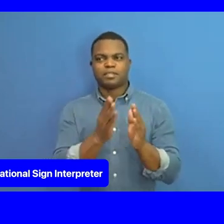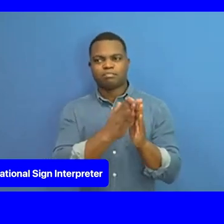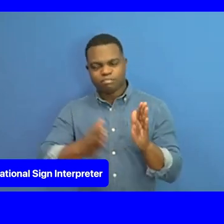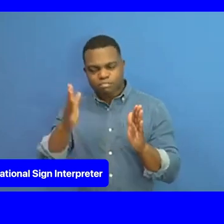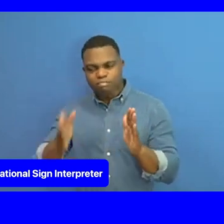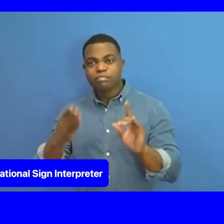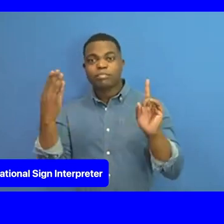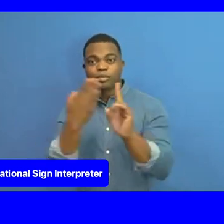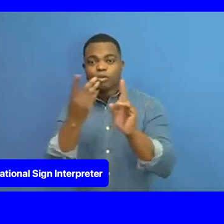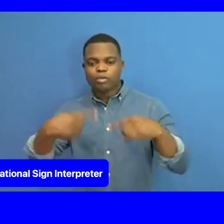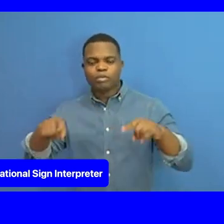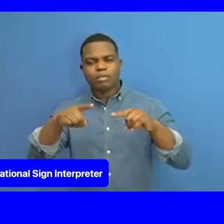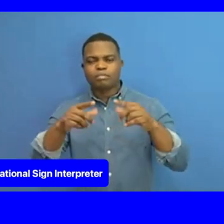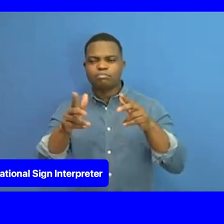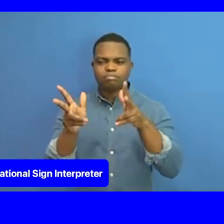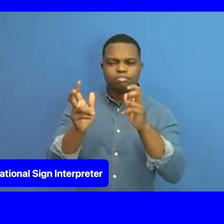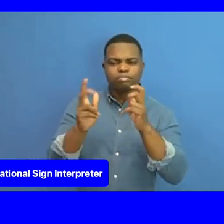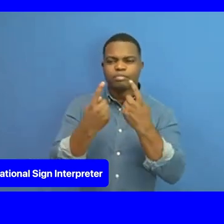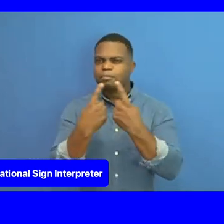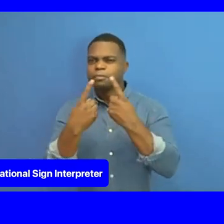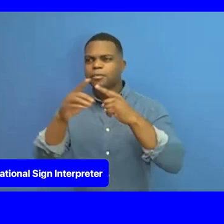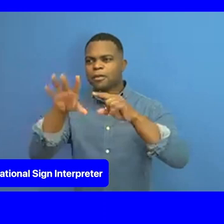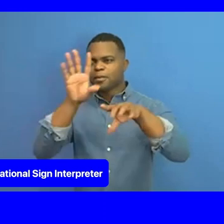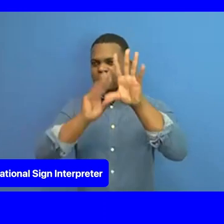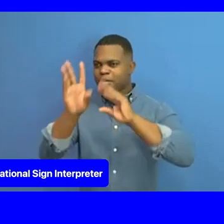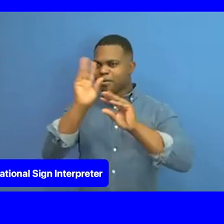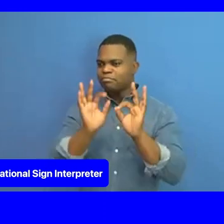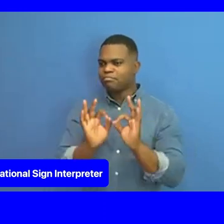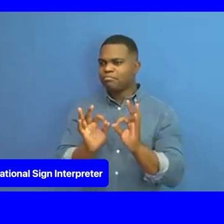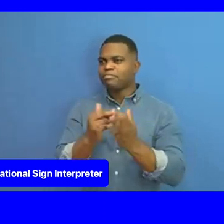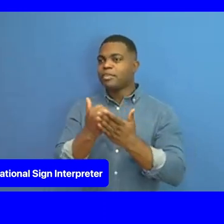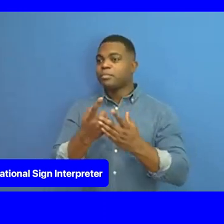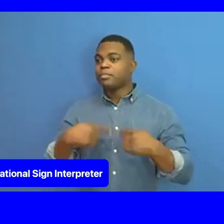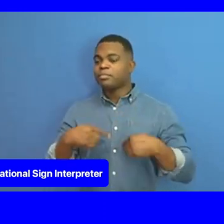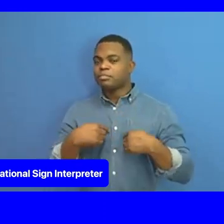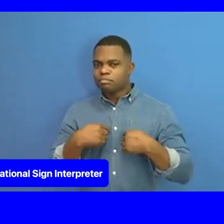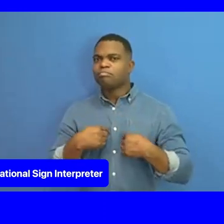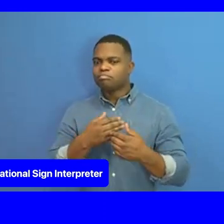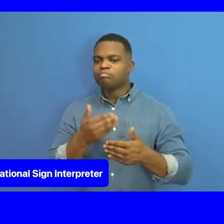Creative Europe. And on that note, we are thrilled to welcome